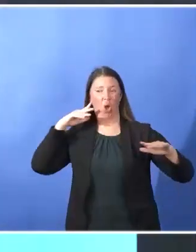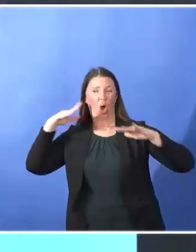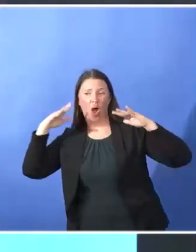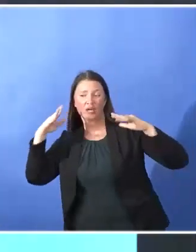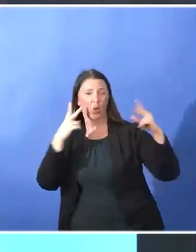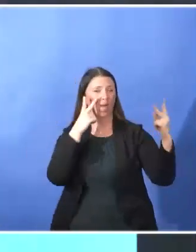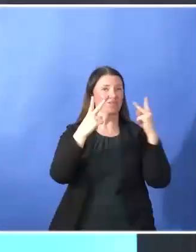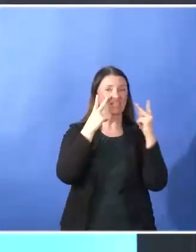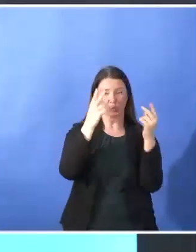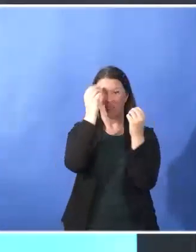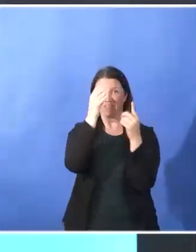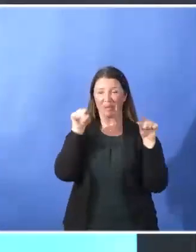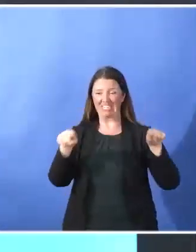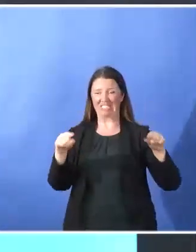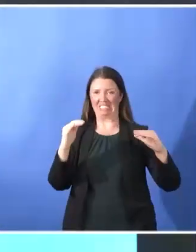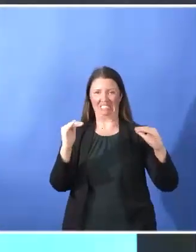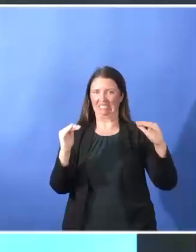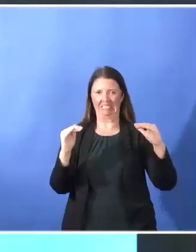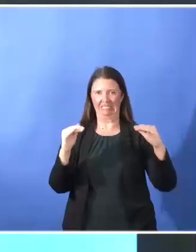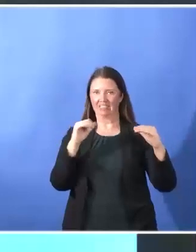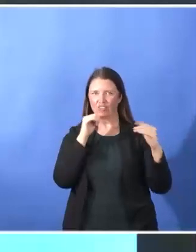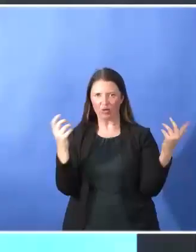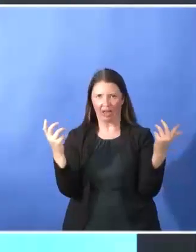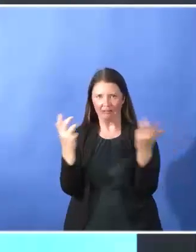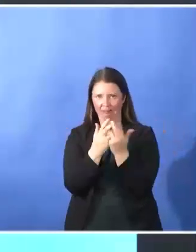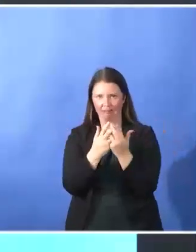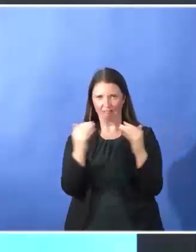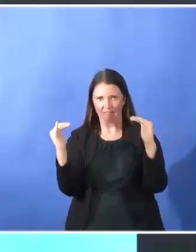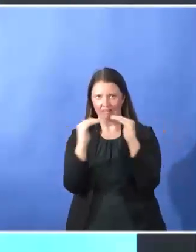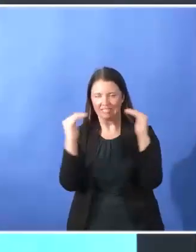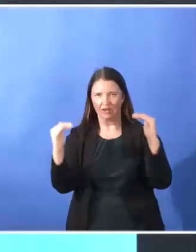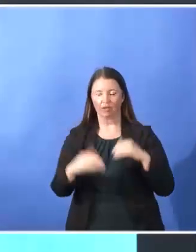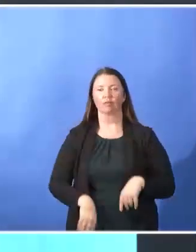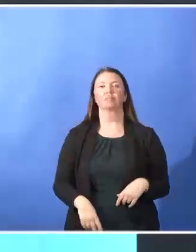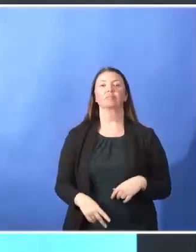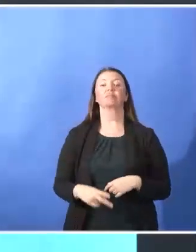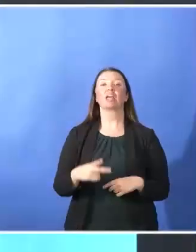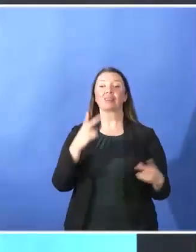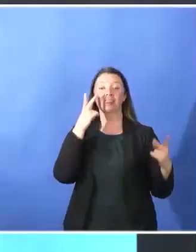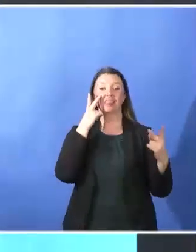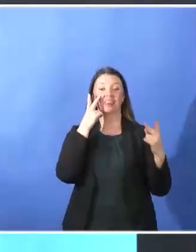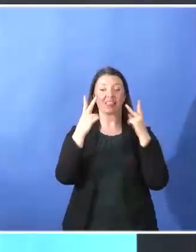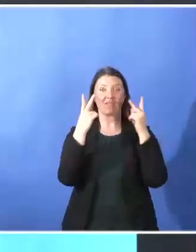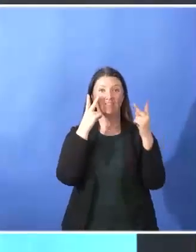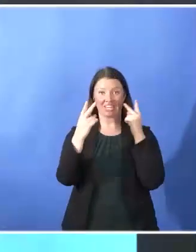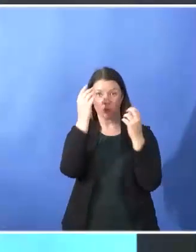IDENTICAL. THE VISUAL TEXT OFTEN PROVIDES LESS DETAILED INFORMATION. WHAT'S MORE, THAT INFORMATION